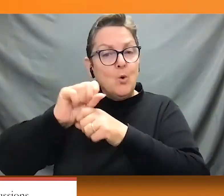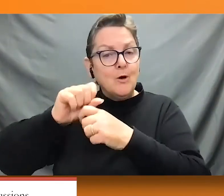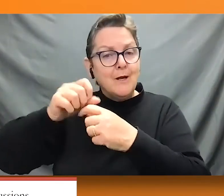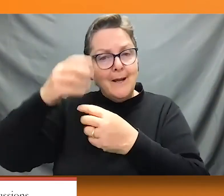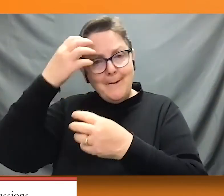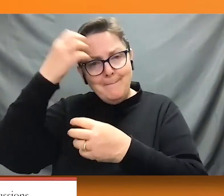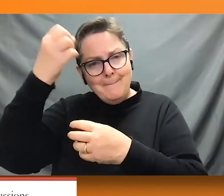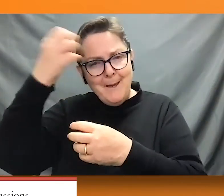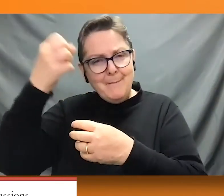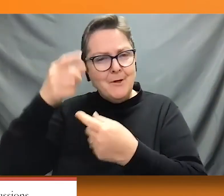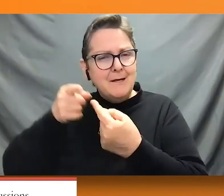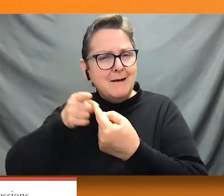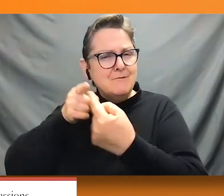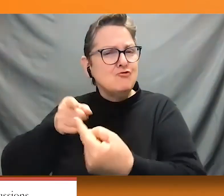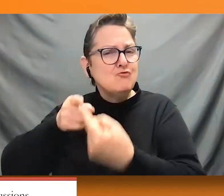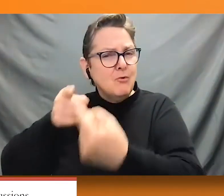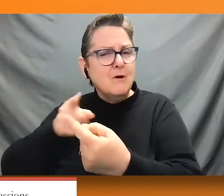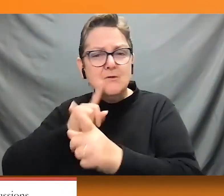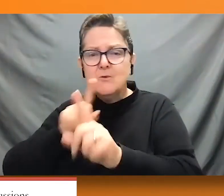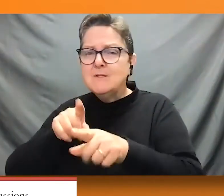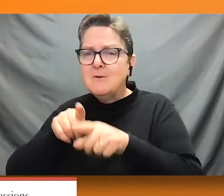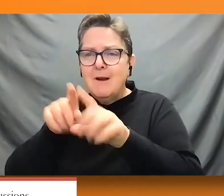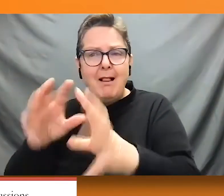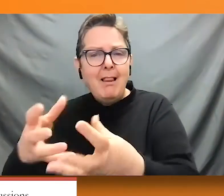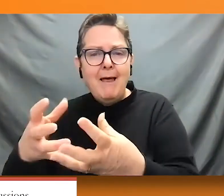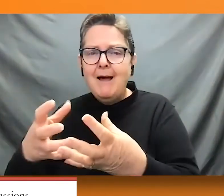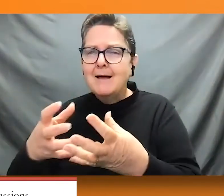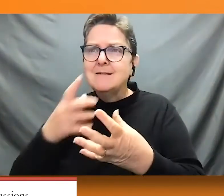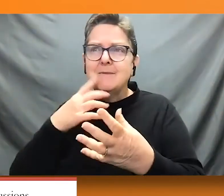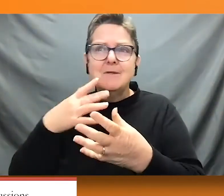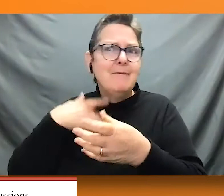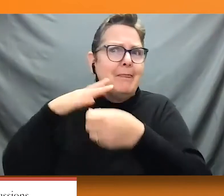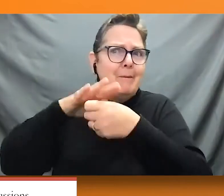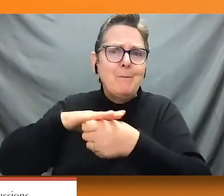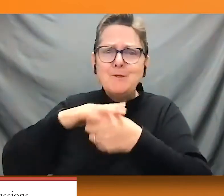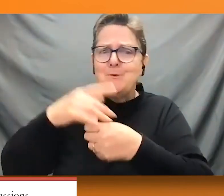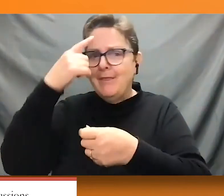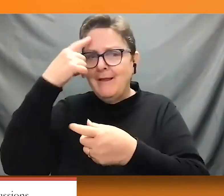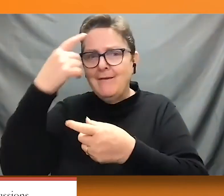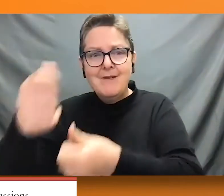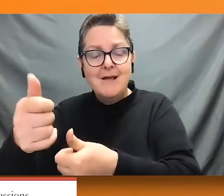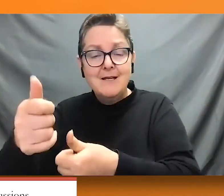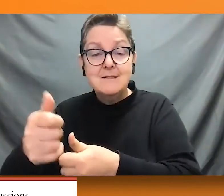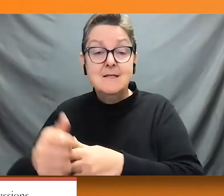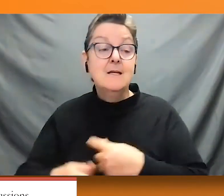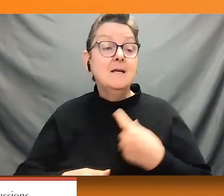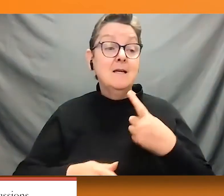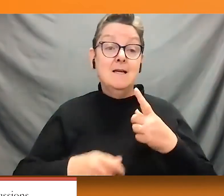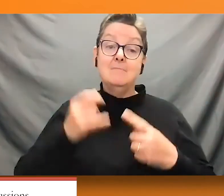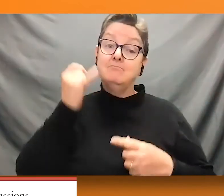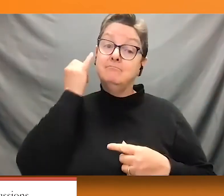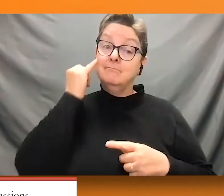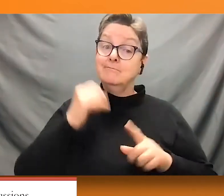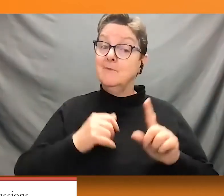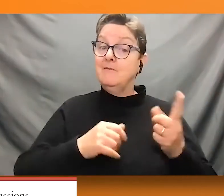or tends to struggle a little bit to answer questions in class because of, you know, having to think on the spot or whatever,